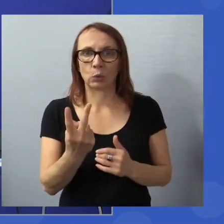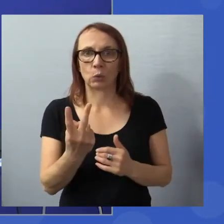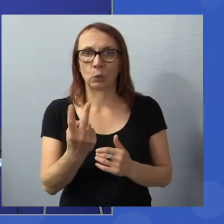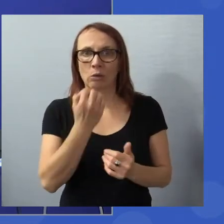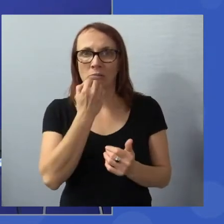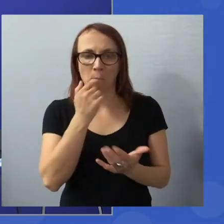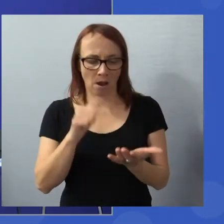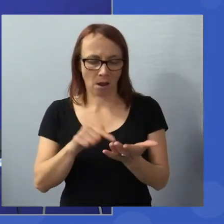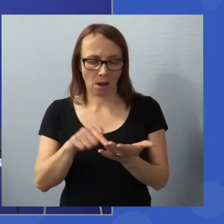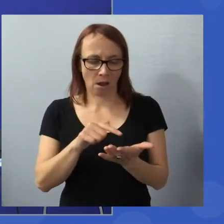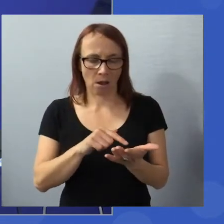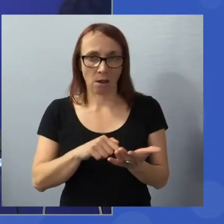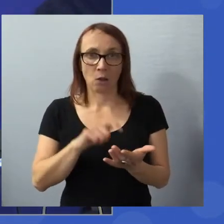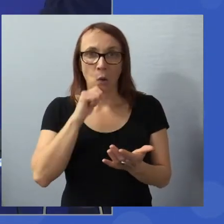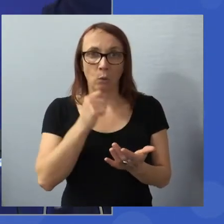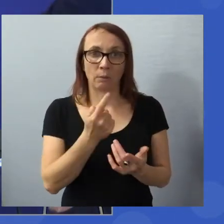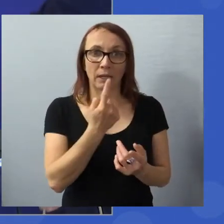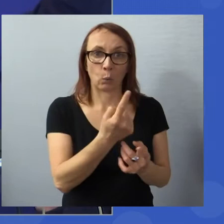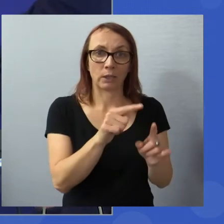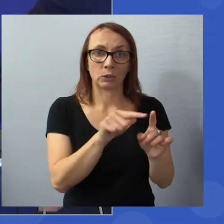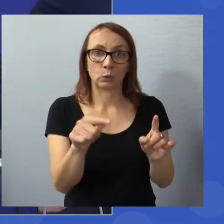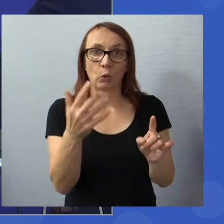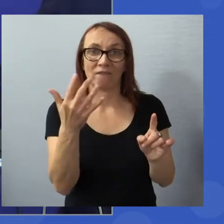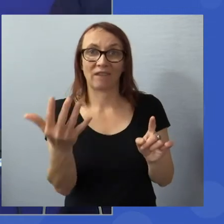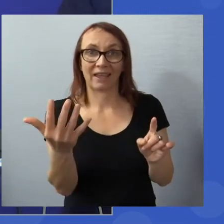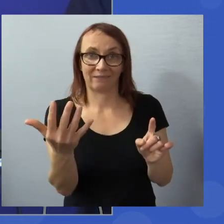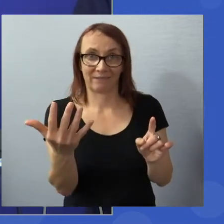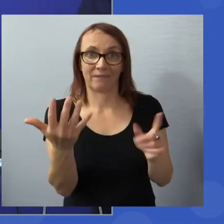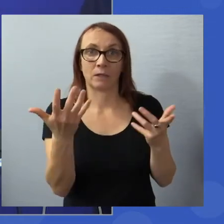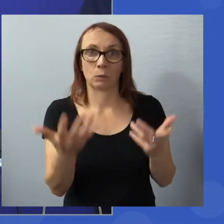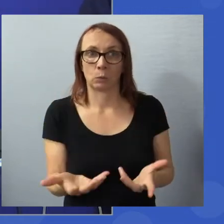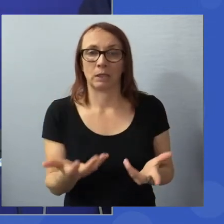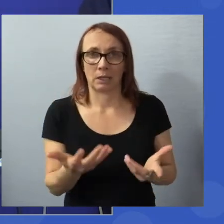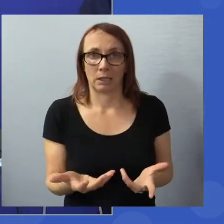using numbers one to five this morning would that be correct that is correct